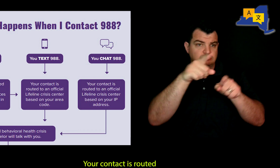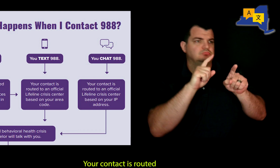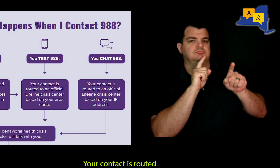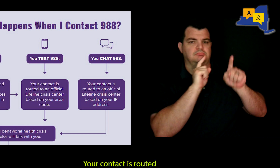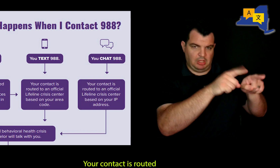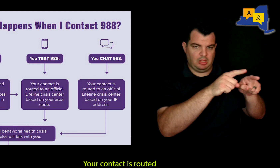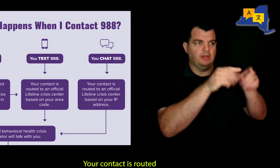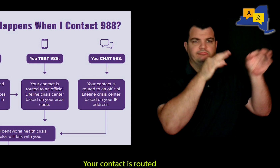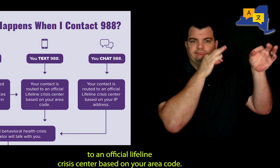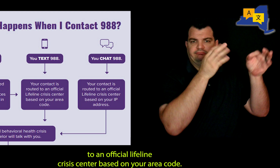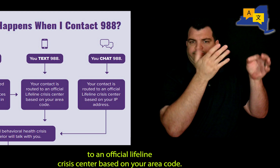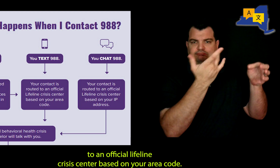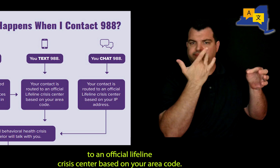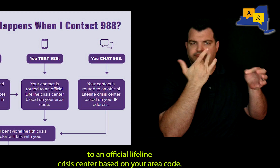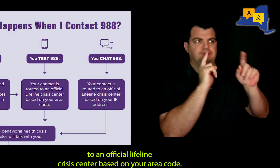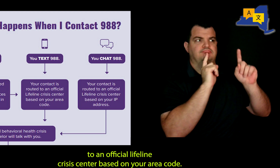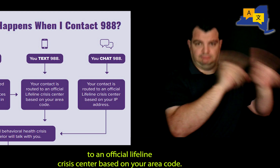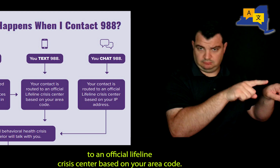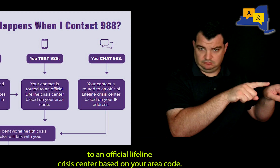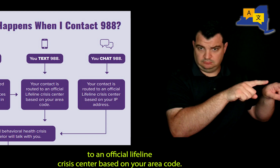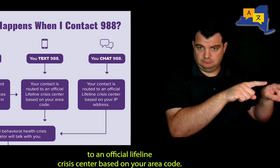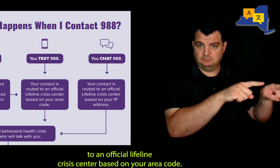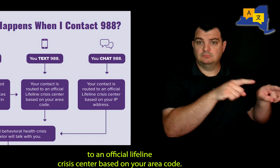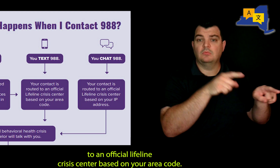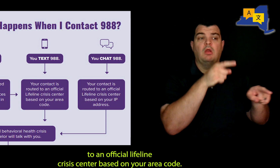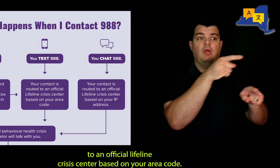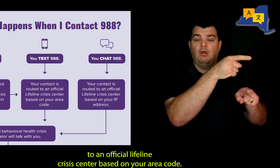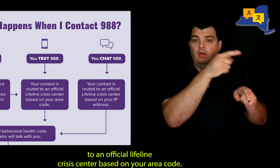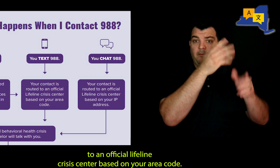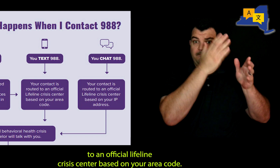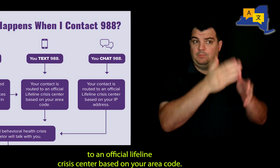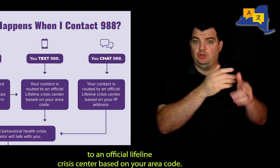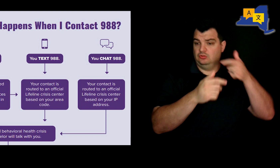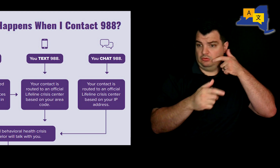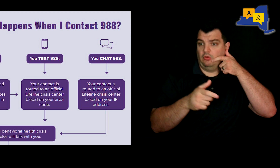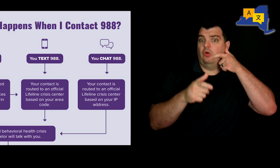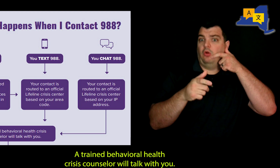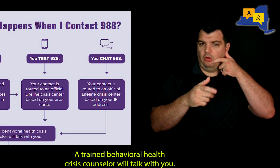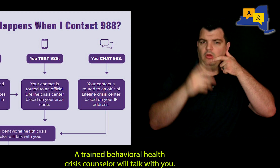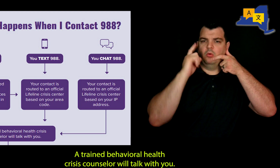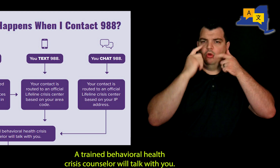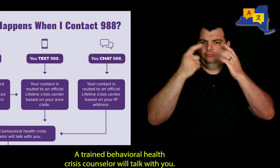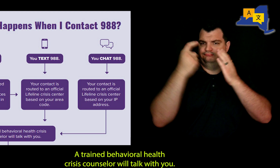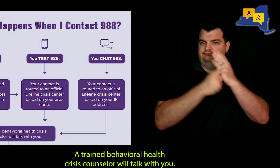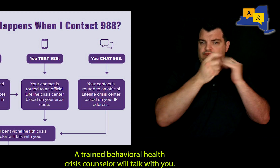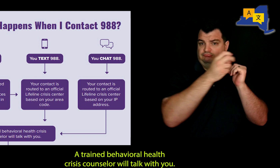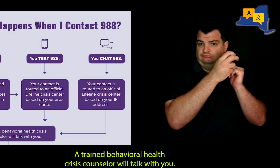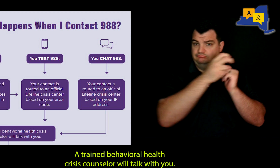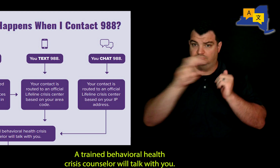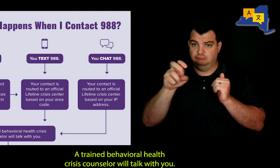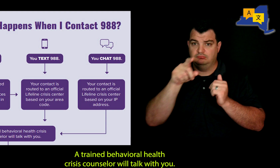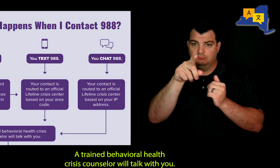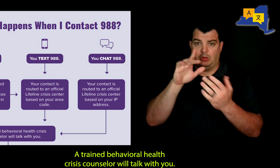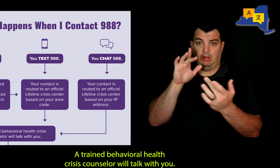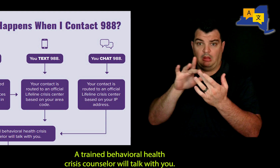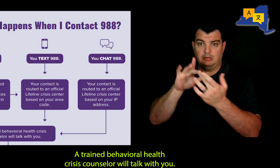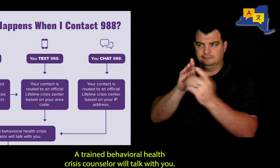Your contact is routed to an official lifeline crisis center based on your area code. A trained behavioral health crisis counselor will talk with you.